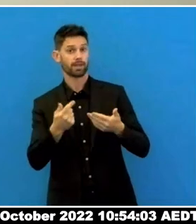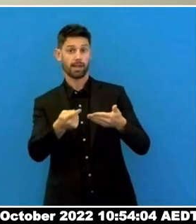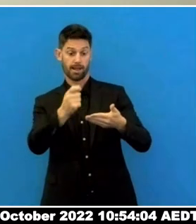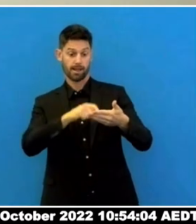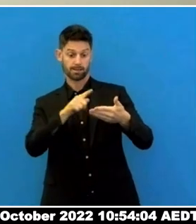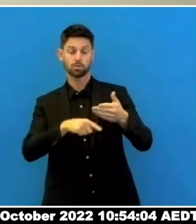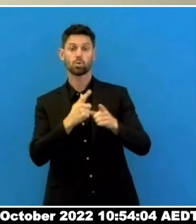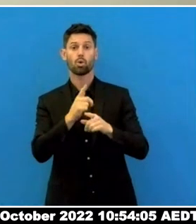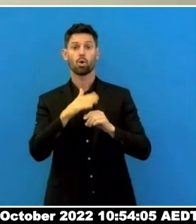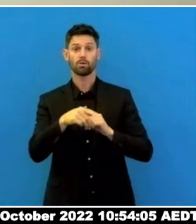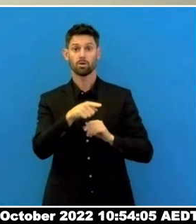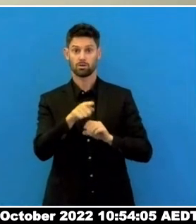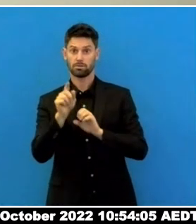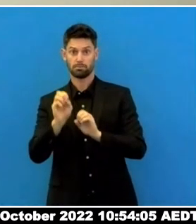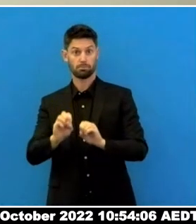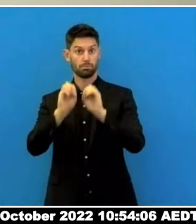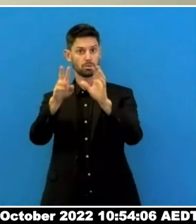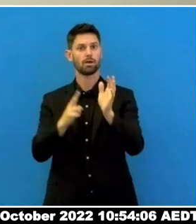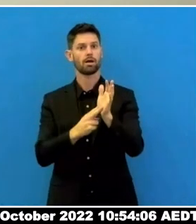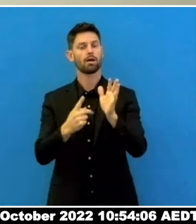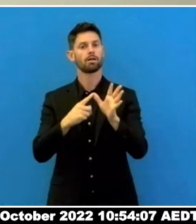During this time, I was found to be a refugee.